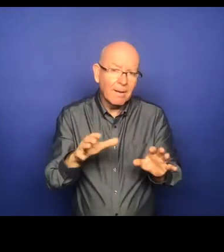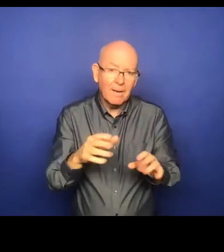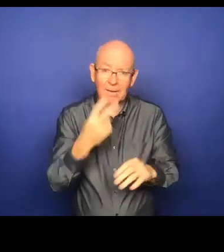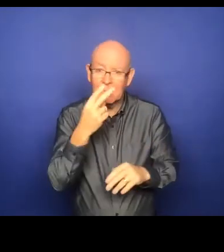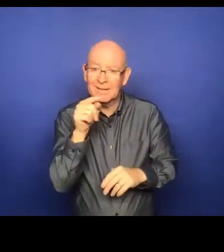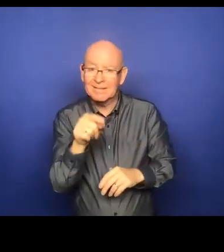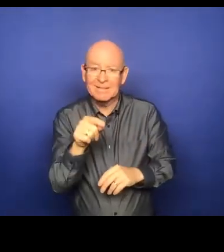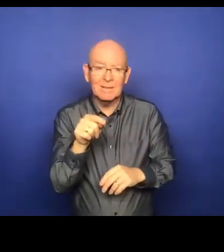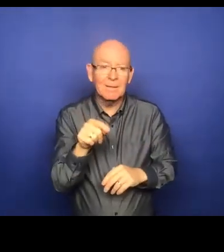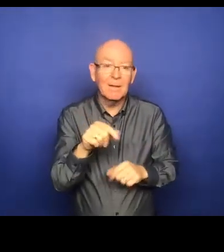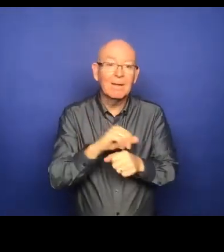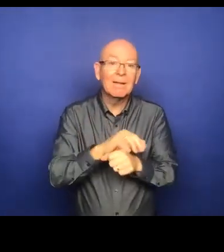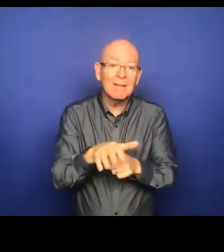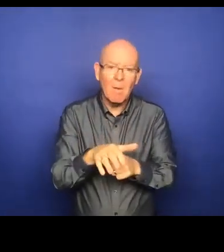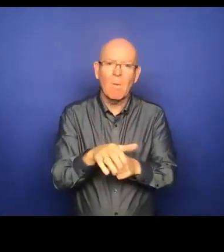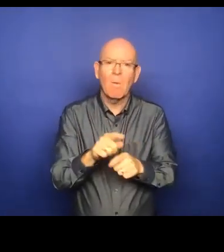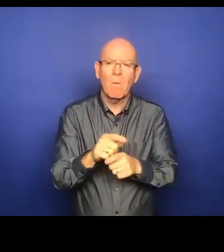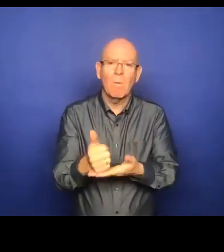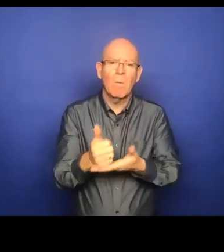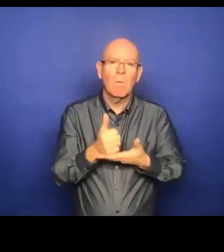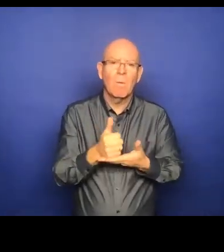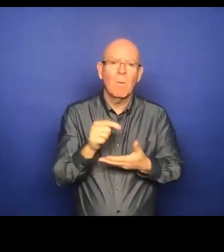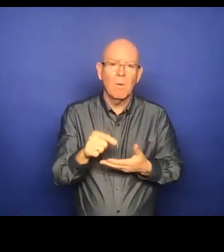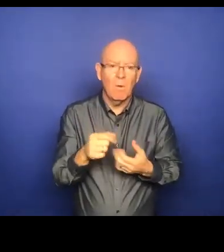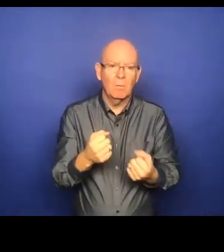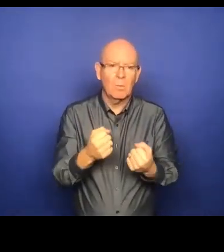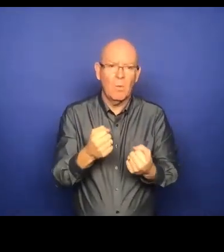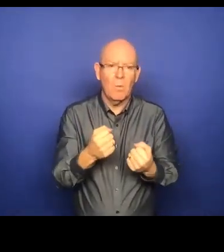COVID, but also to all of the medical, social and economic resources that